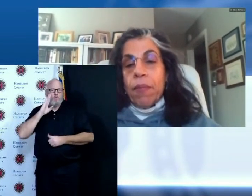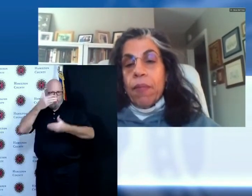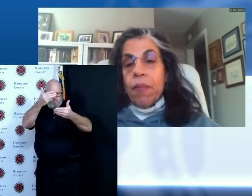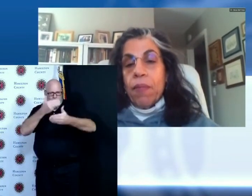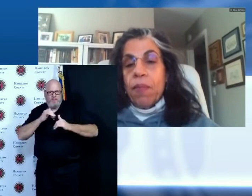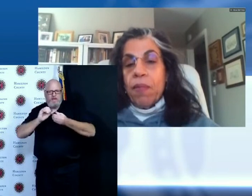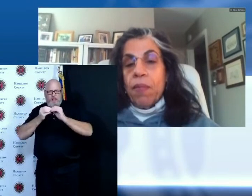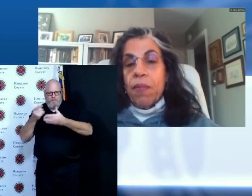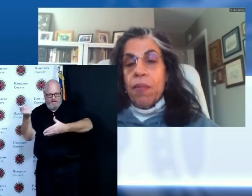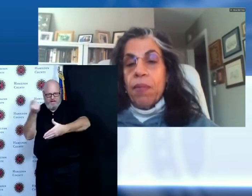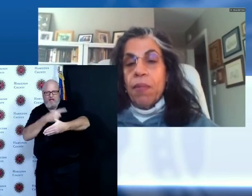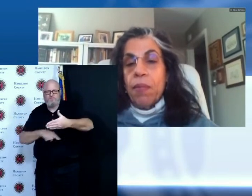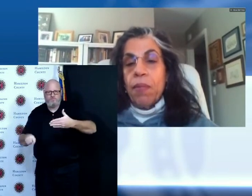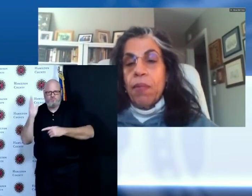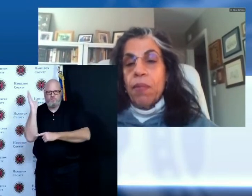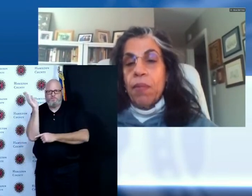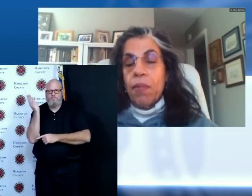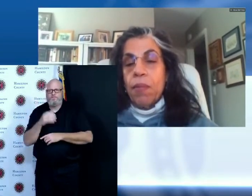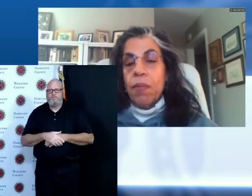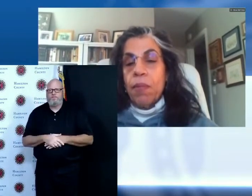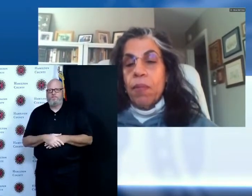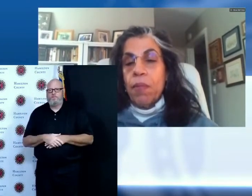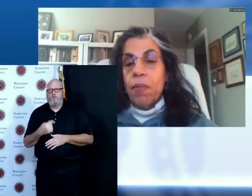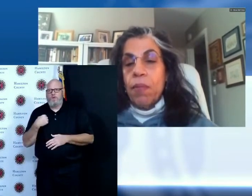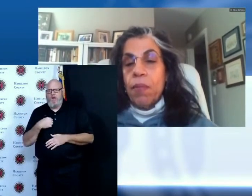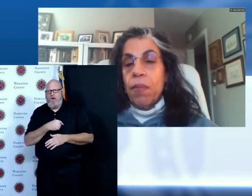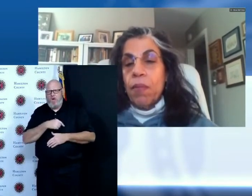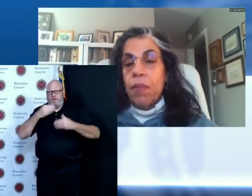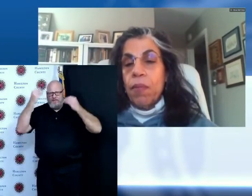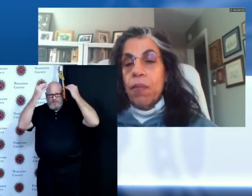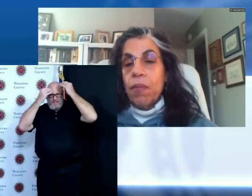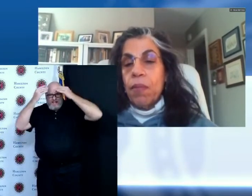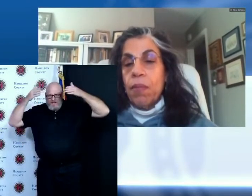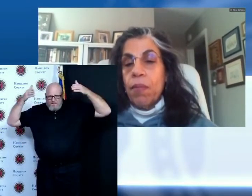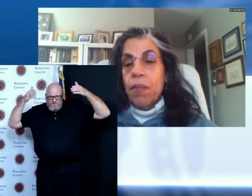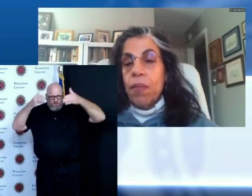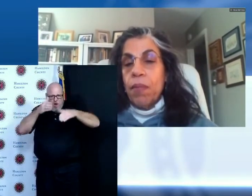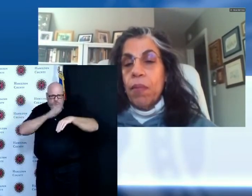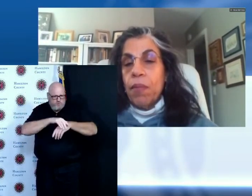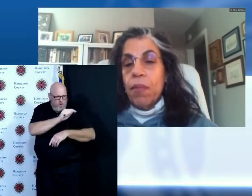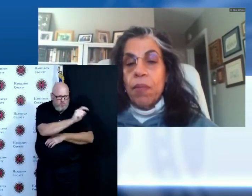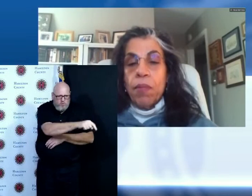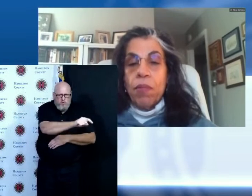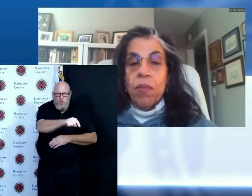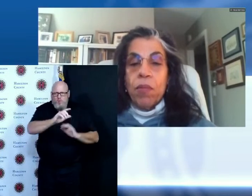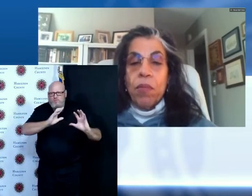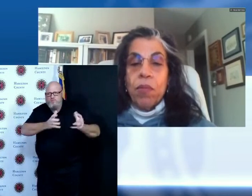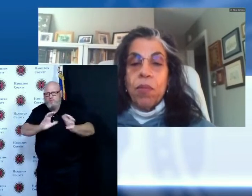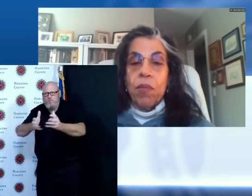taxes are there ways that we can help with MSD which is a larger portion of the bill we're going